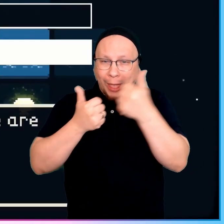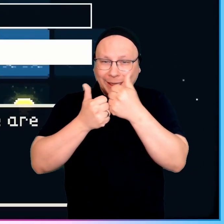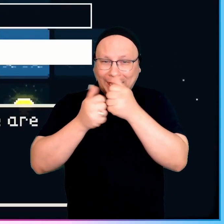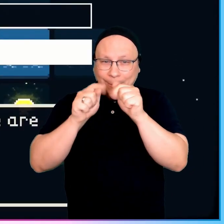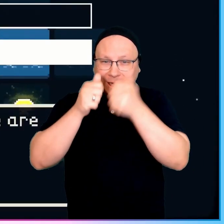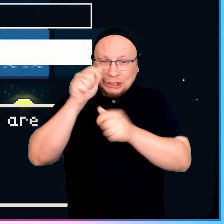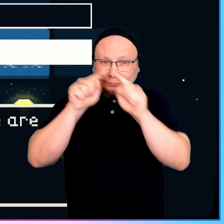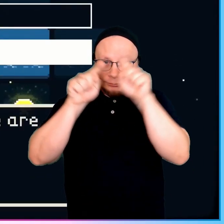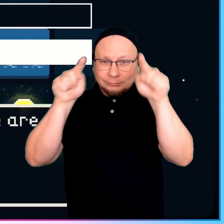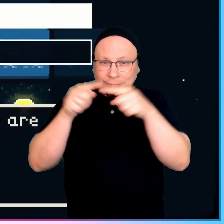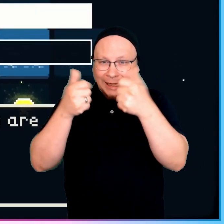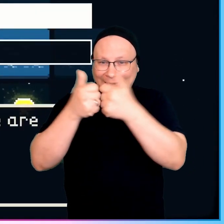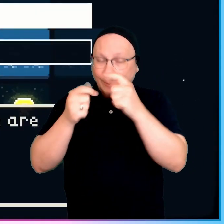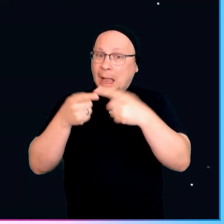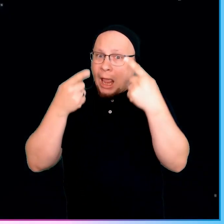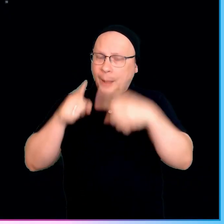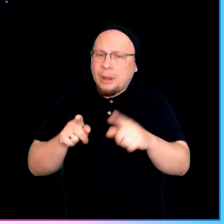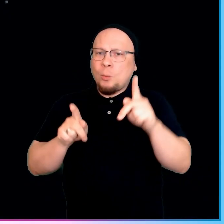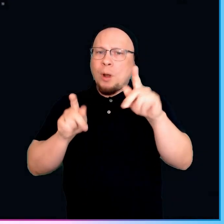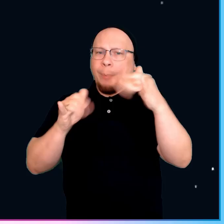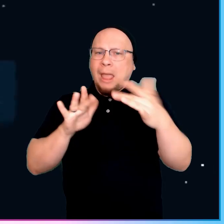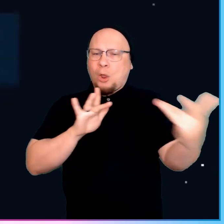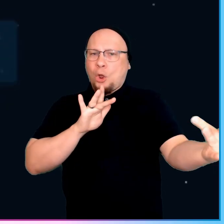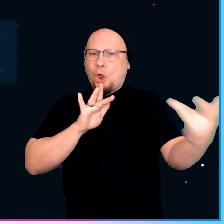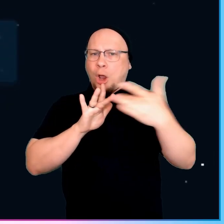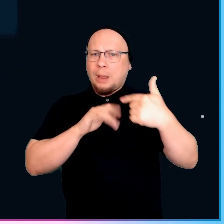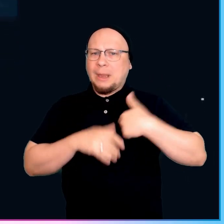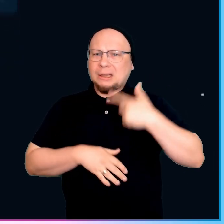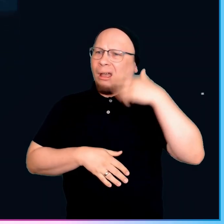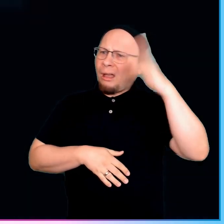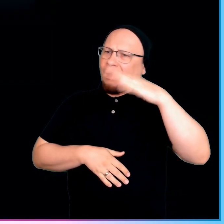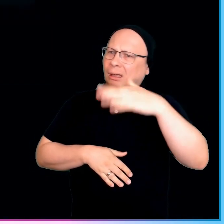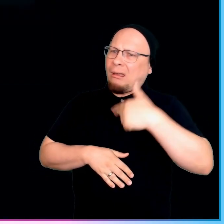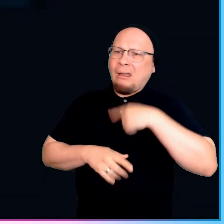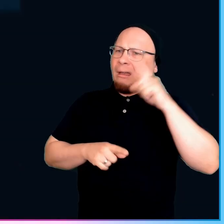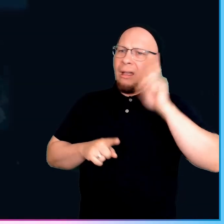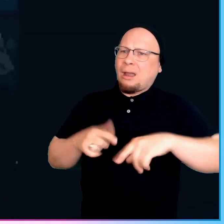One day, a player contacted me and told me he could not enjoy the game,